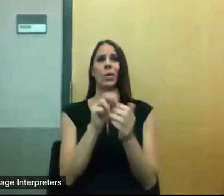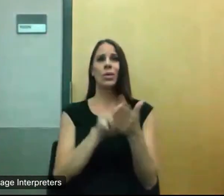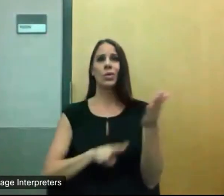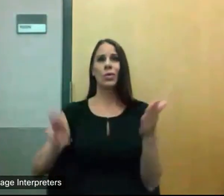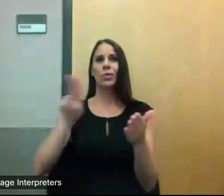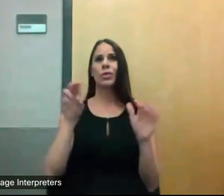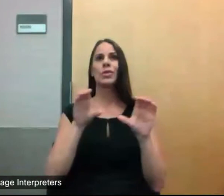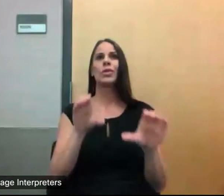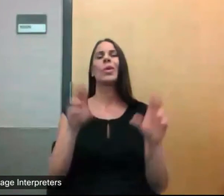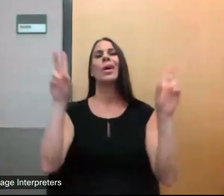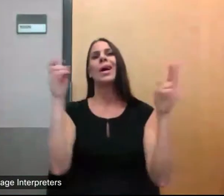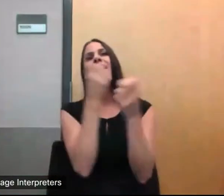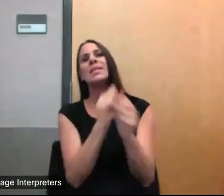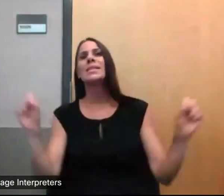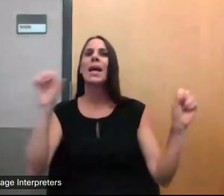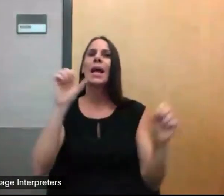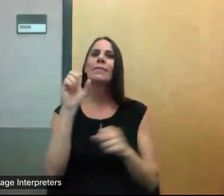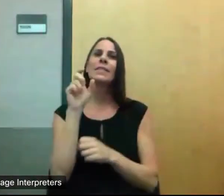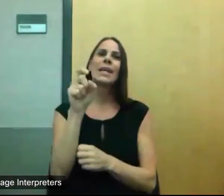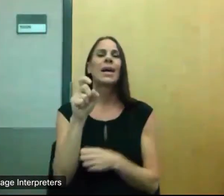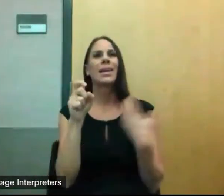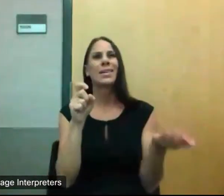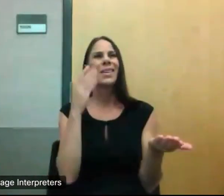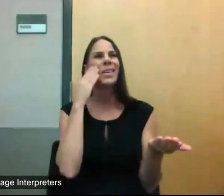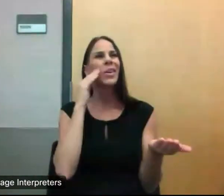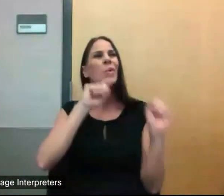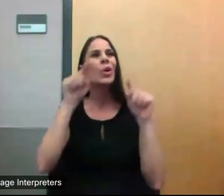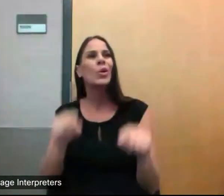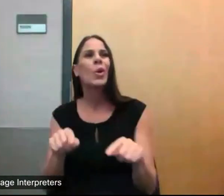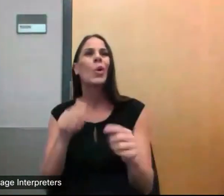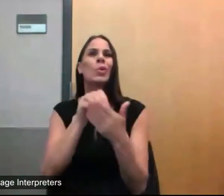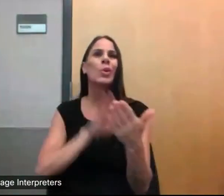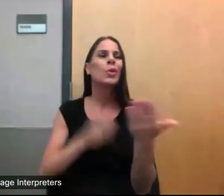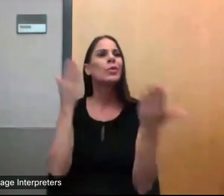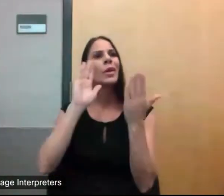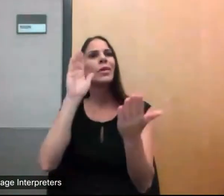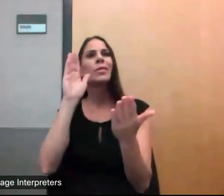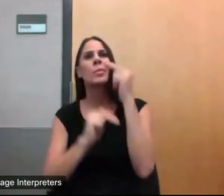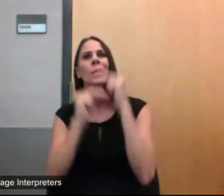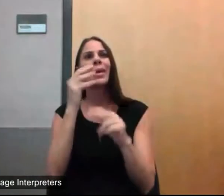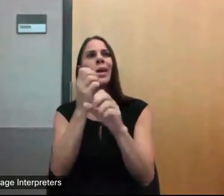The safe sex promotion kind of stuff. Like, you can go to the student services building and get some free condoms and students think that's normal. They don't want the University.